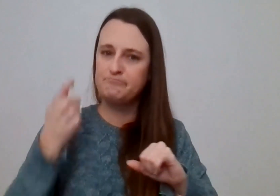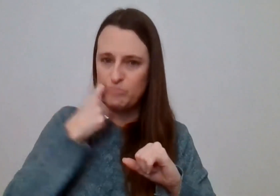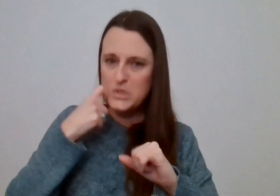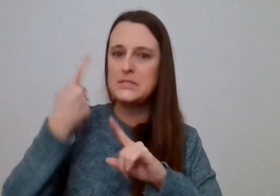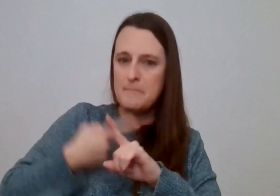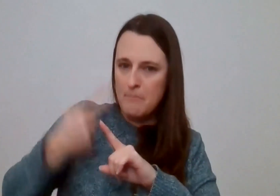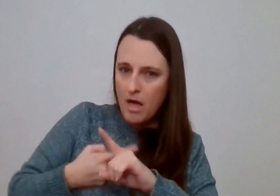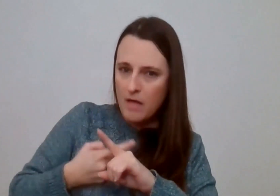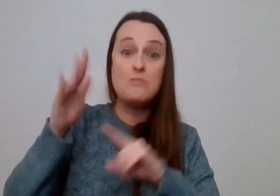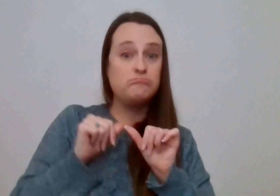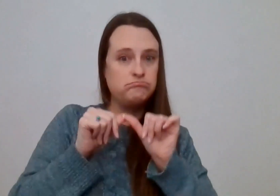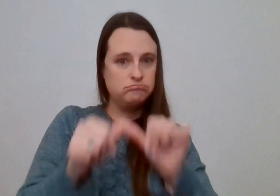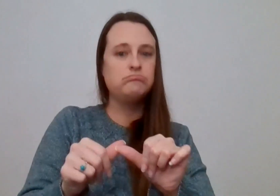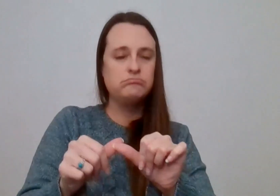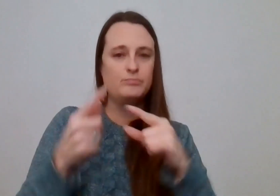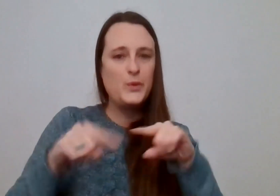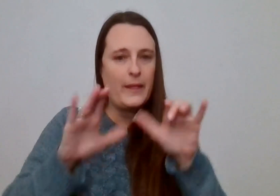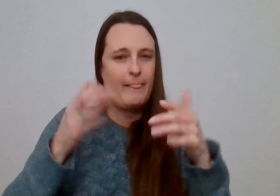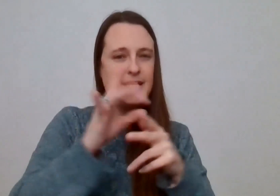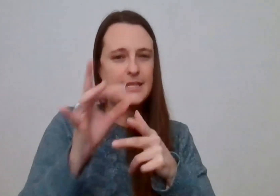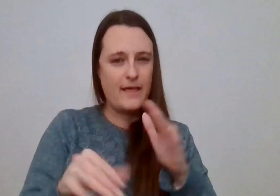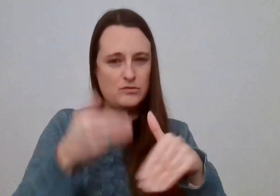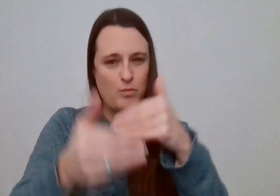throughout the course selection process and they mirror much of what we typically do